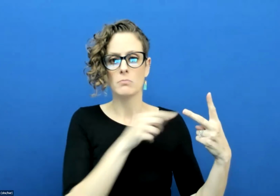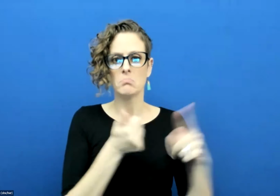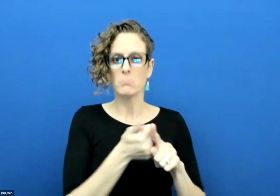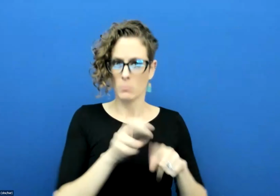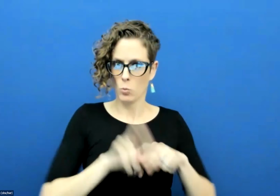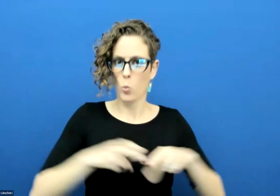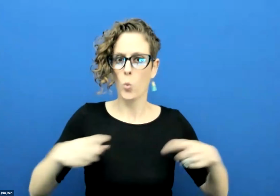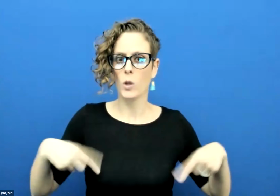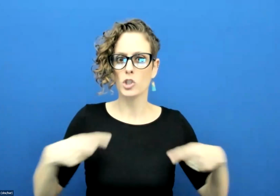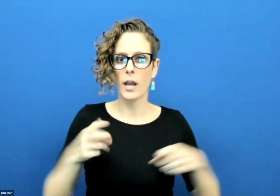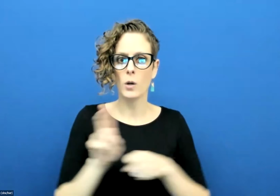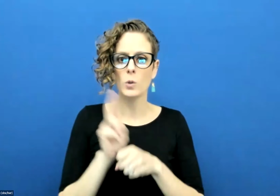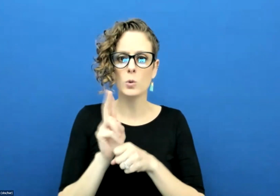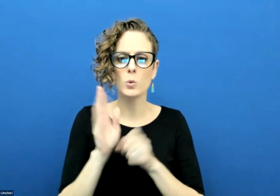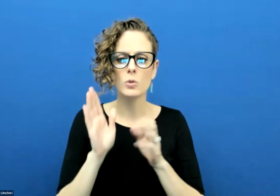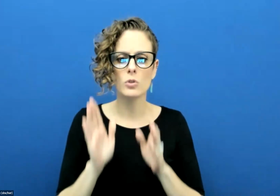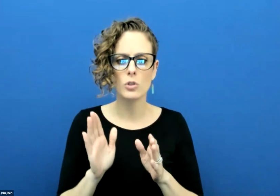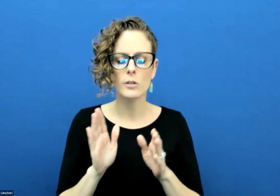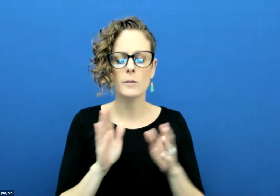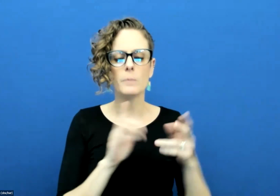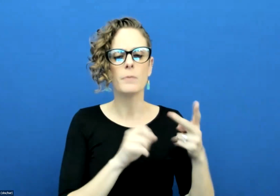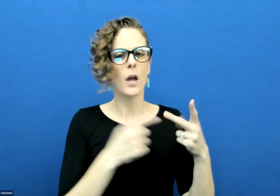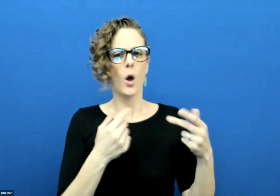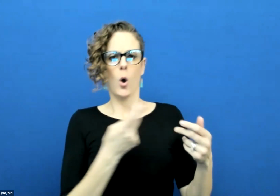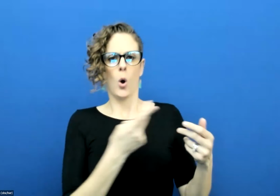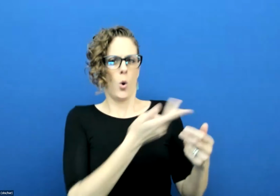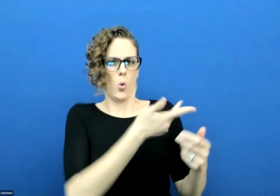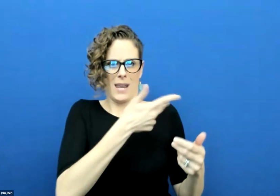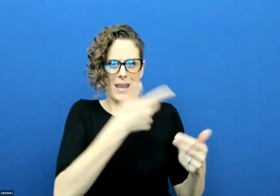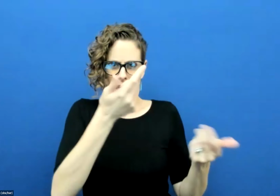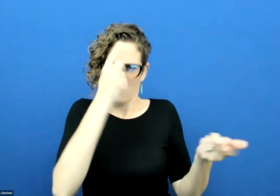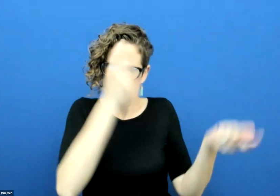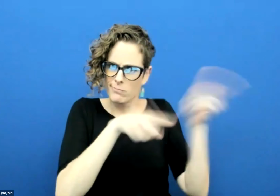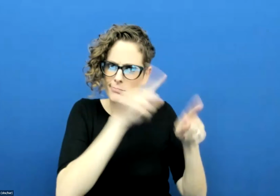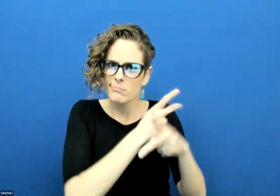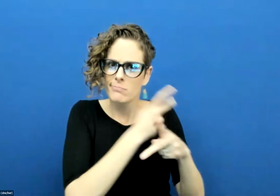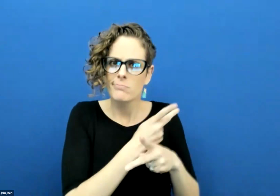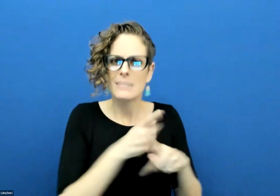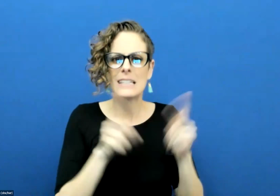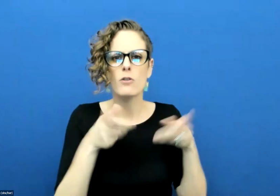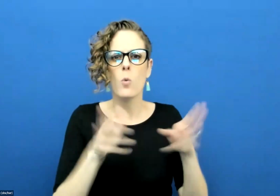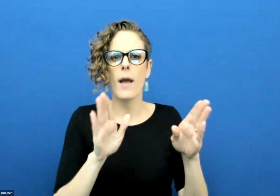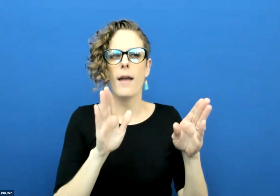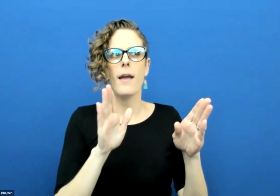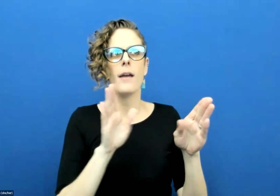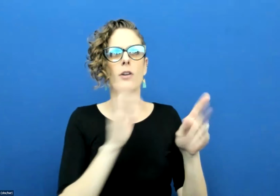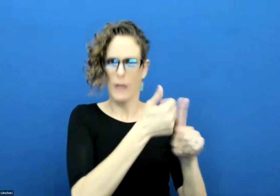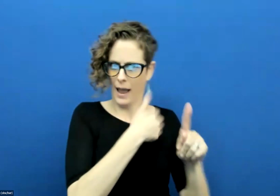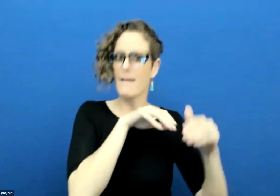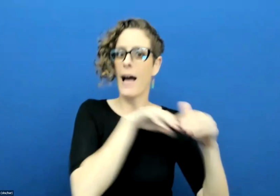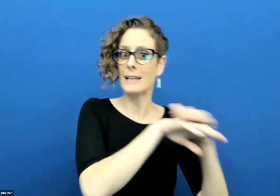and we had to figure out different ways to let it give her access without her voice because she's